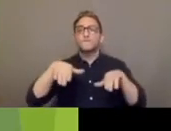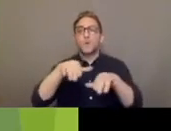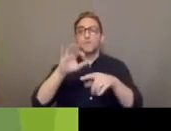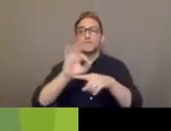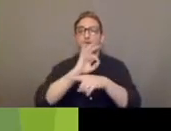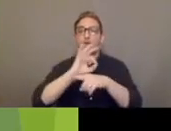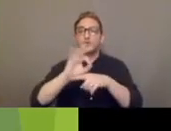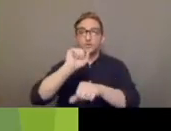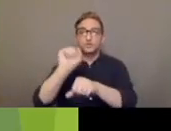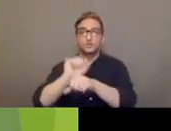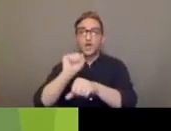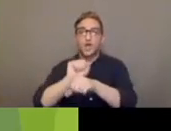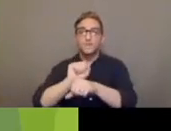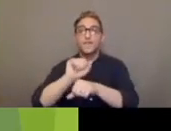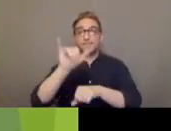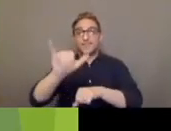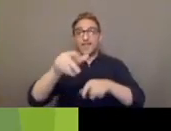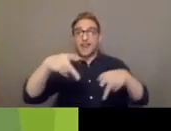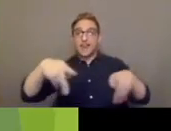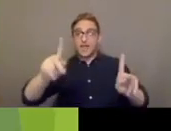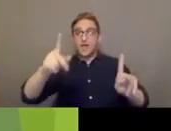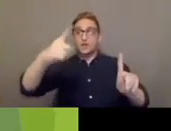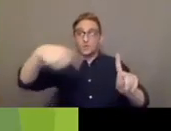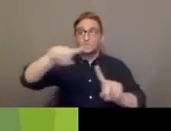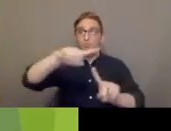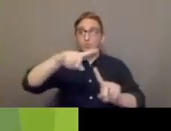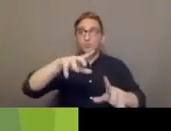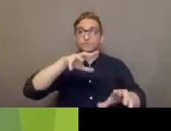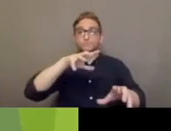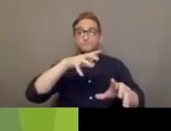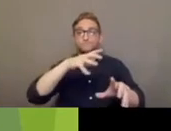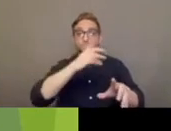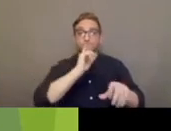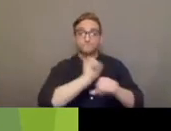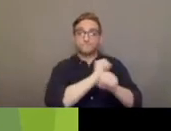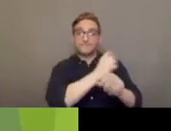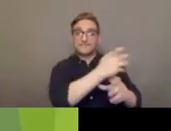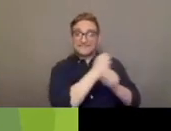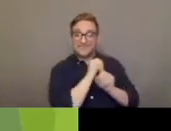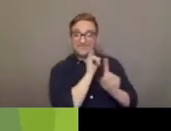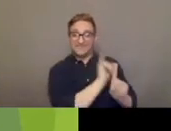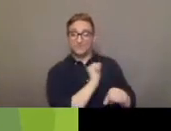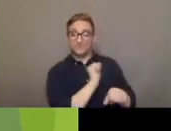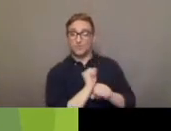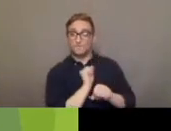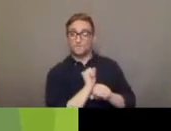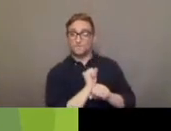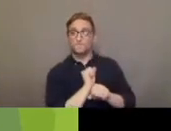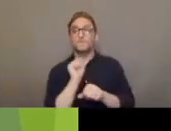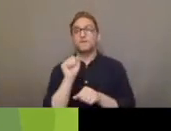allows you to have or get that job, going back to what I said being a qualified individual,